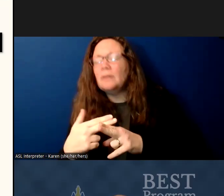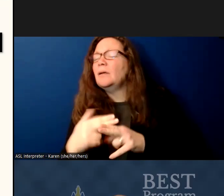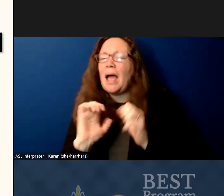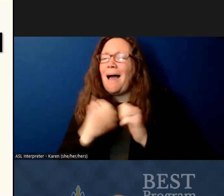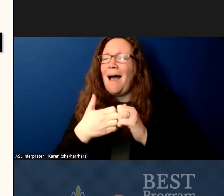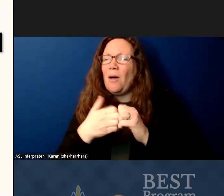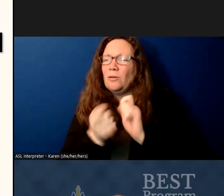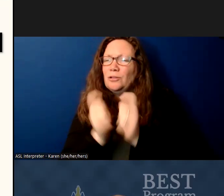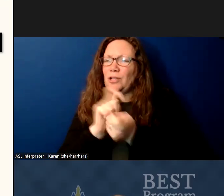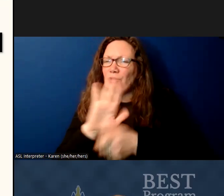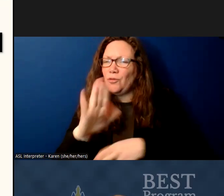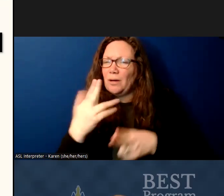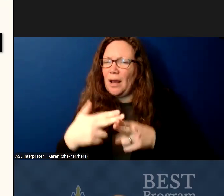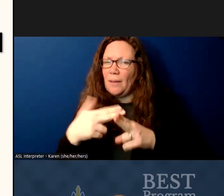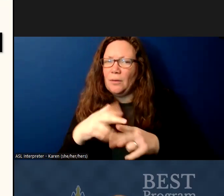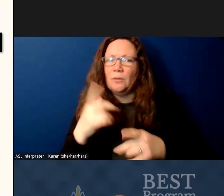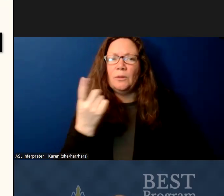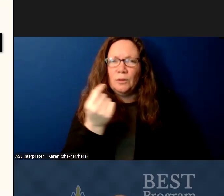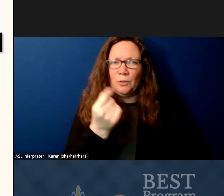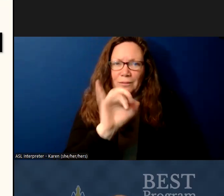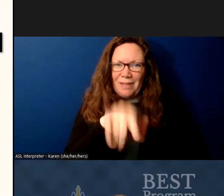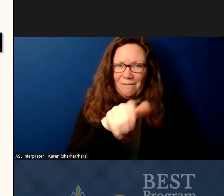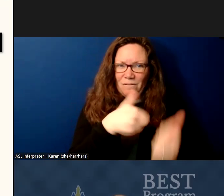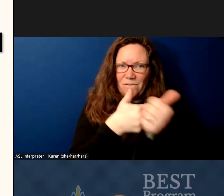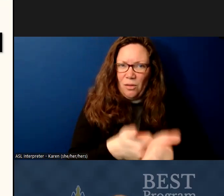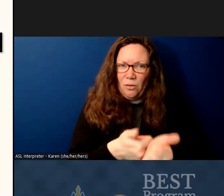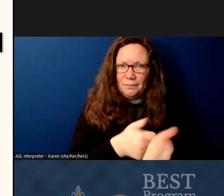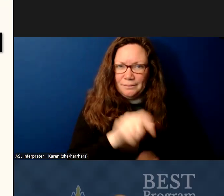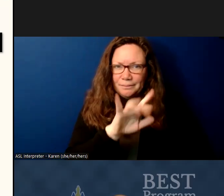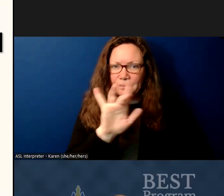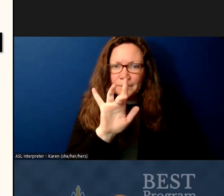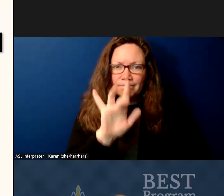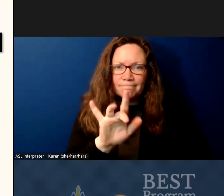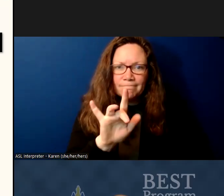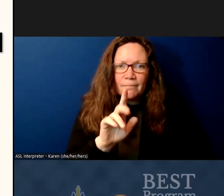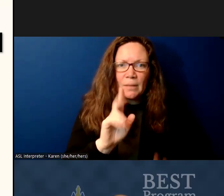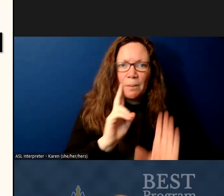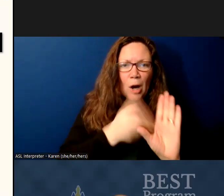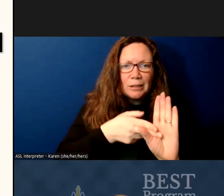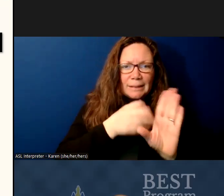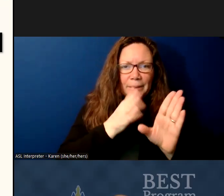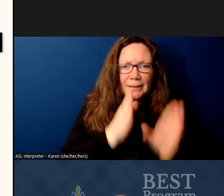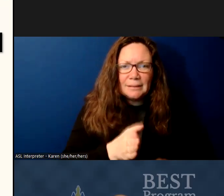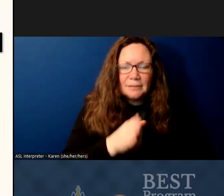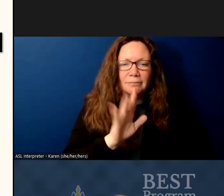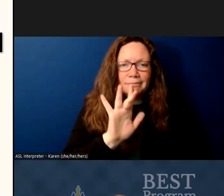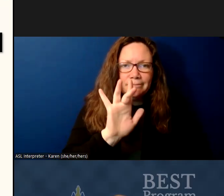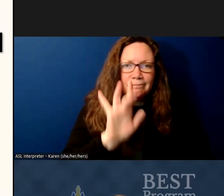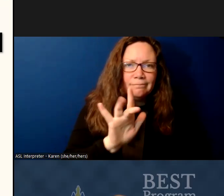bar and select participants in the participant panel. Hover your mouse over your name, then select the ellipsis button on the right.